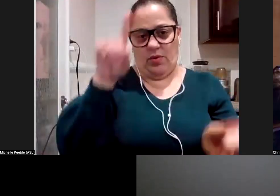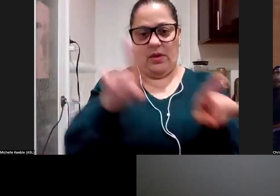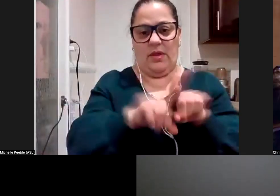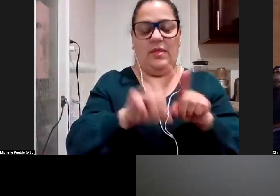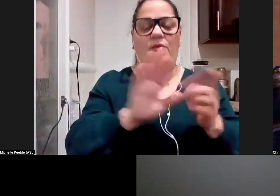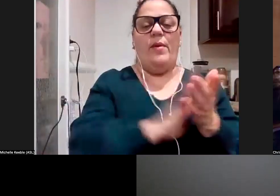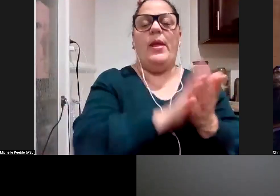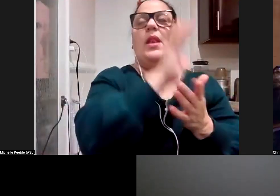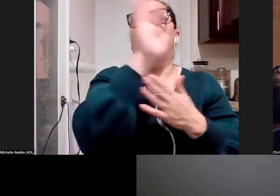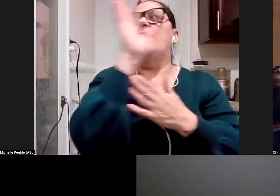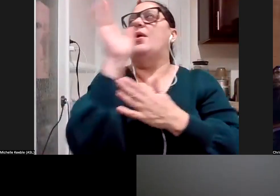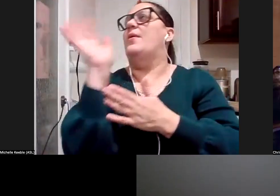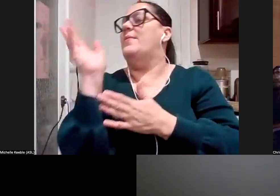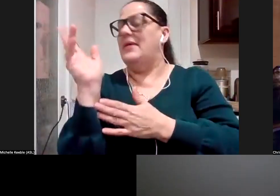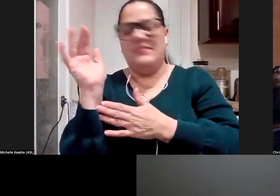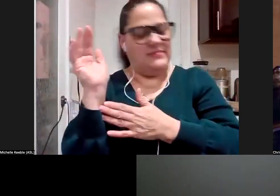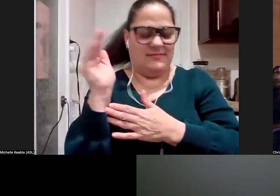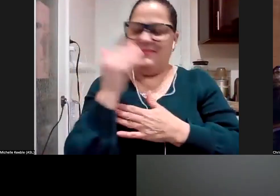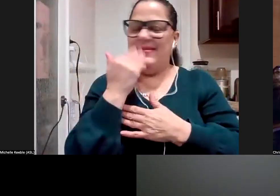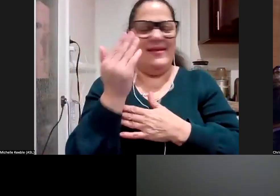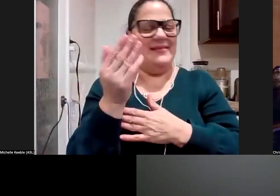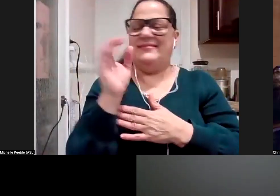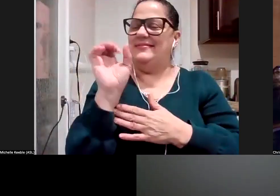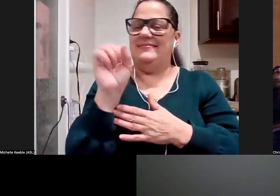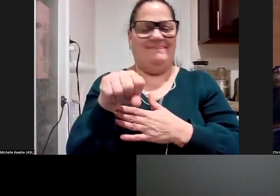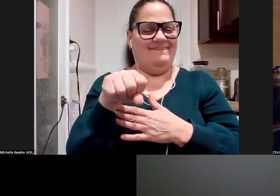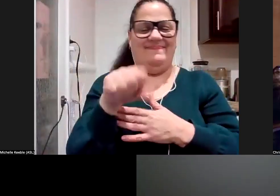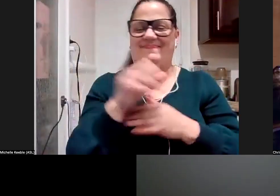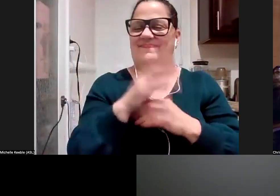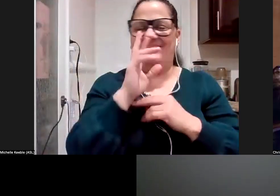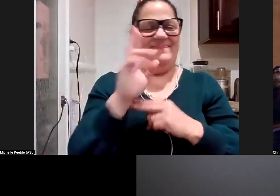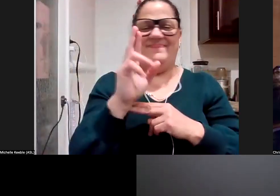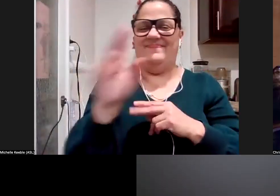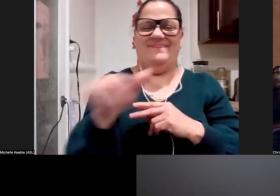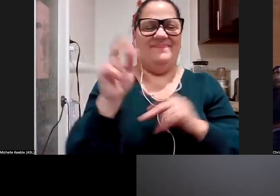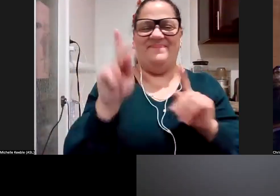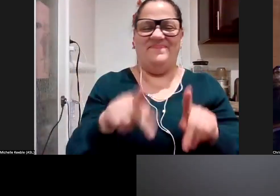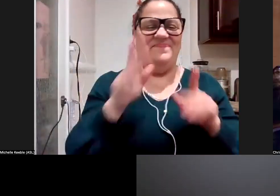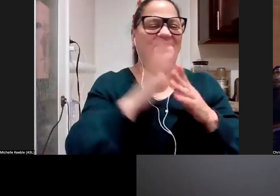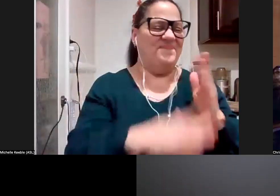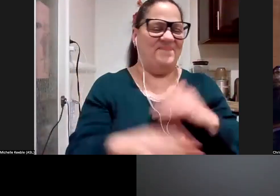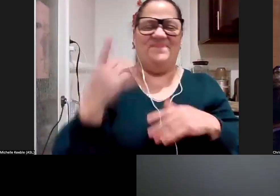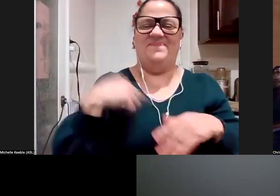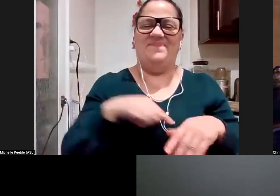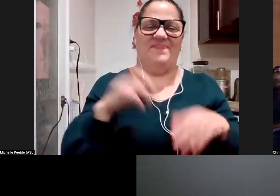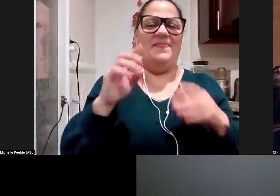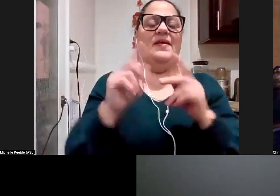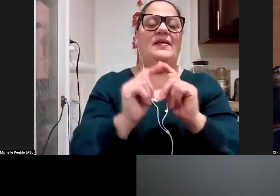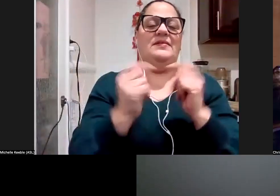[ALICE] Yes, it would be. [CHRIS] When as as part of a team building